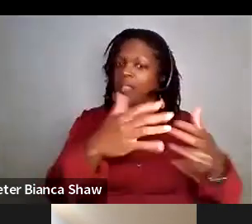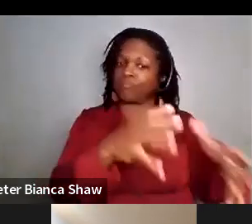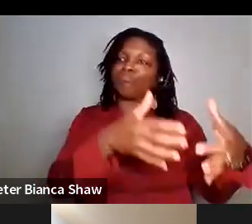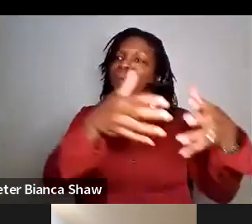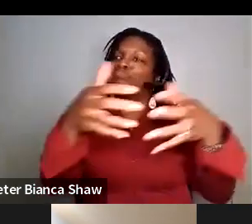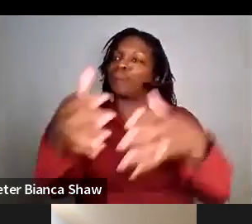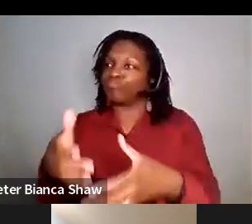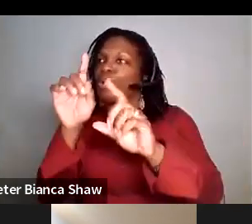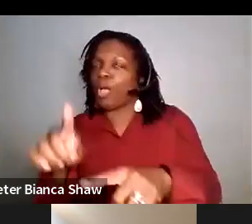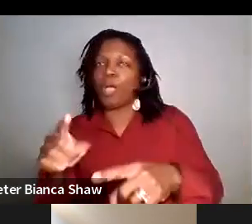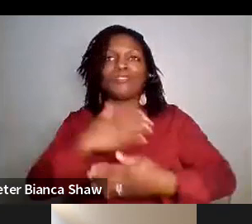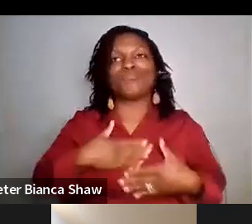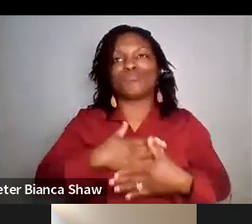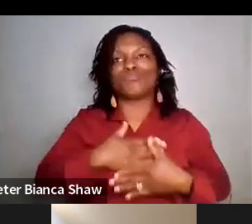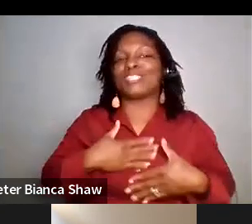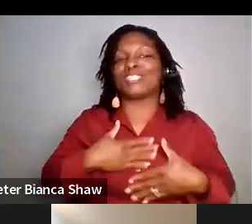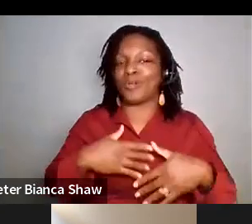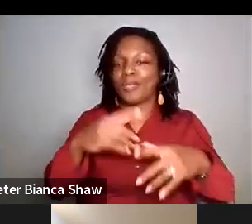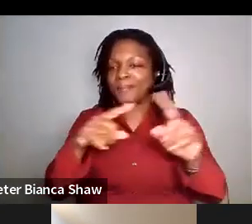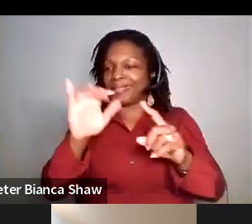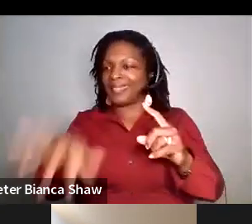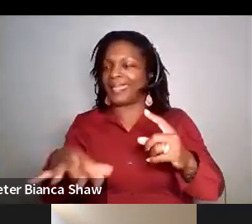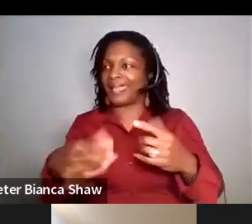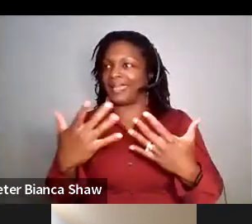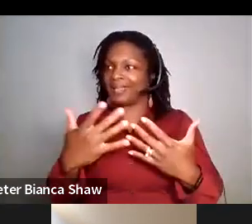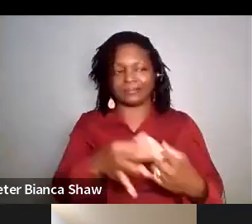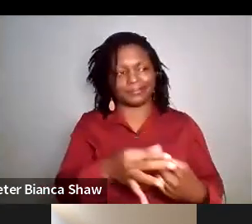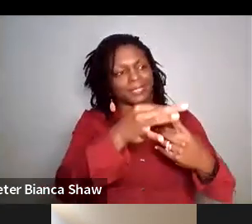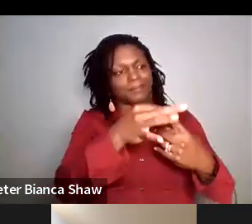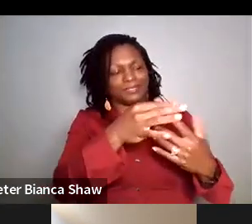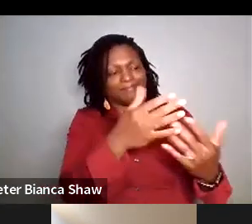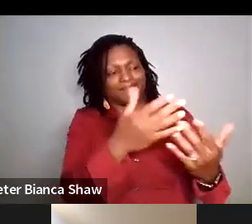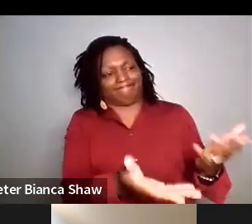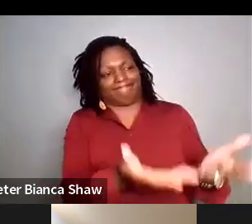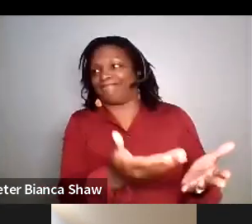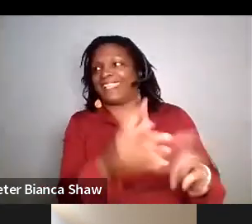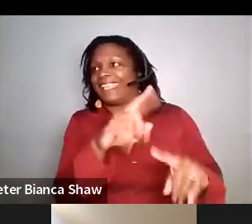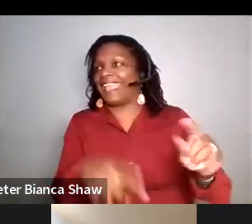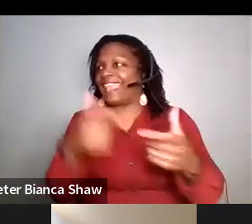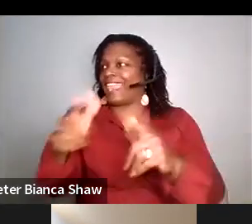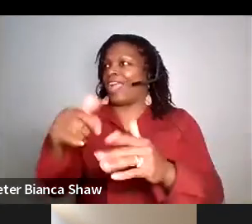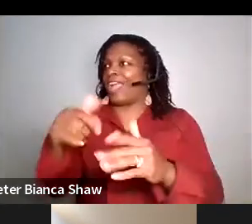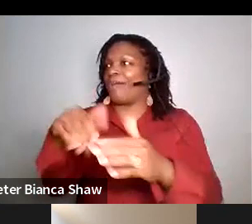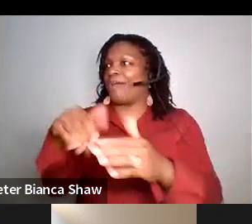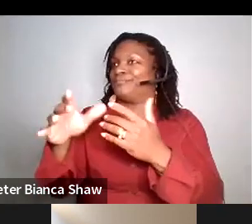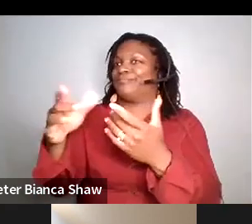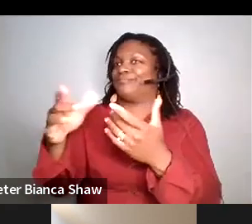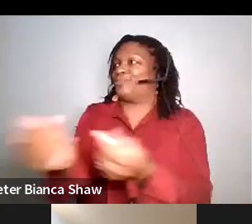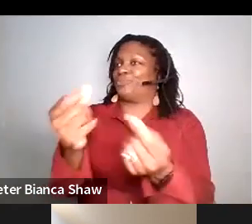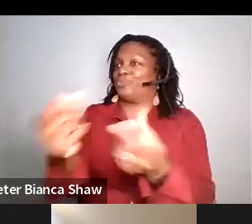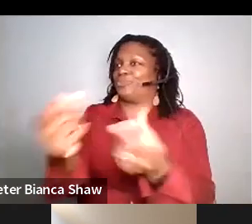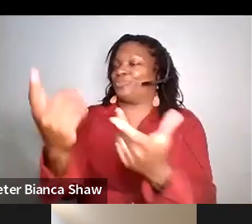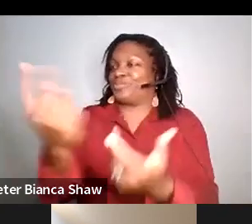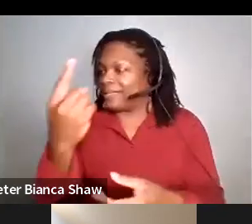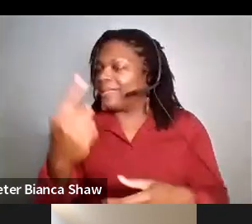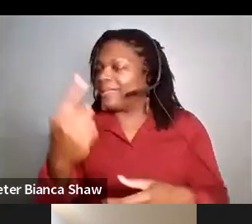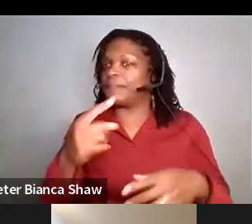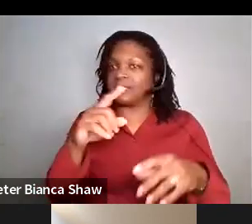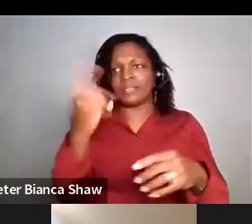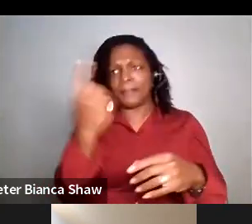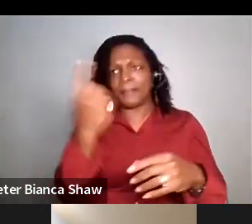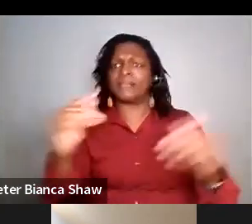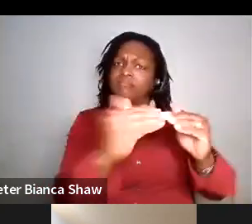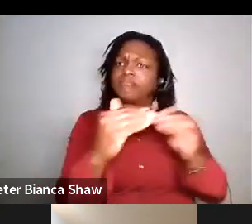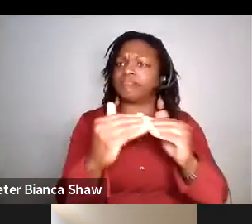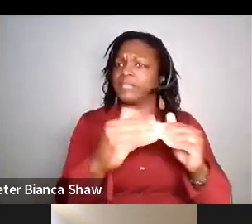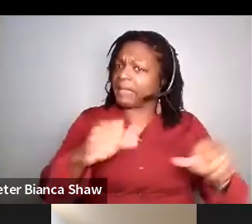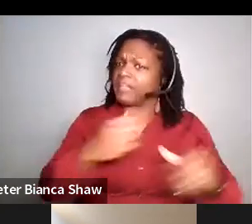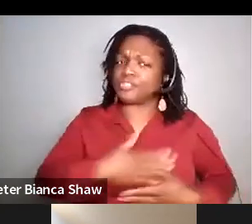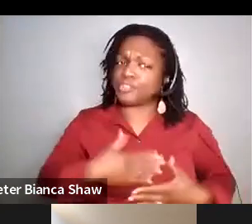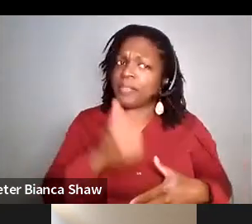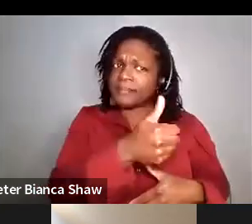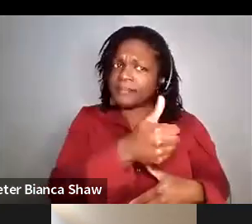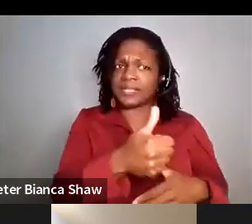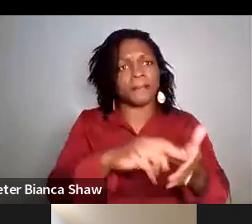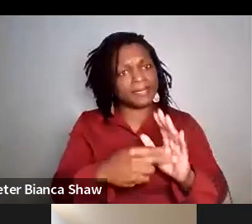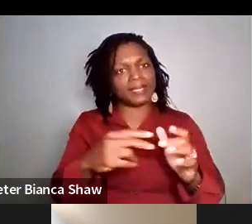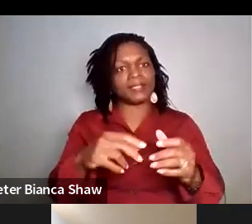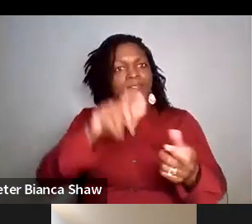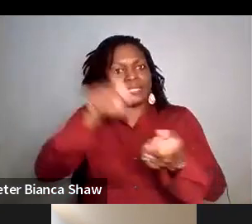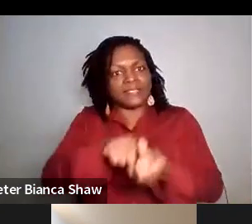to participate in something due to the fact that there are exceptionality may not may over, you know, under qualifying mortification, may be with something that can be an equivalent where they can have just as much of an enjoyment where if they don't get opportunity to attend